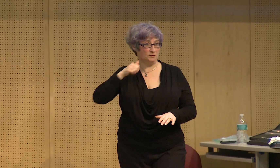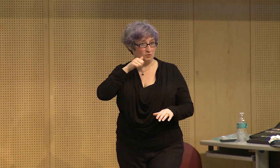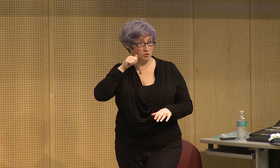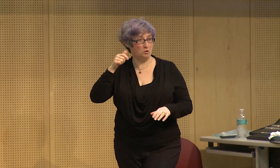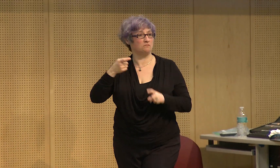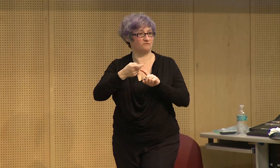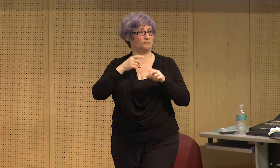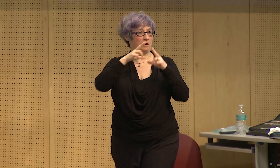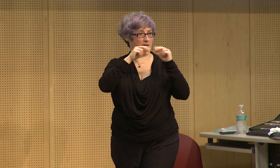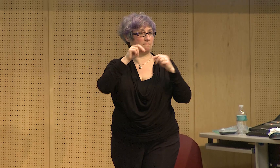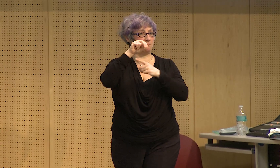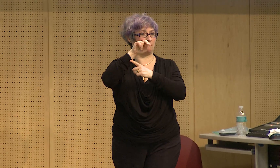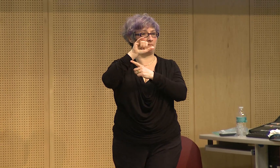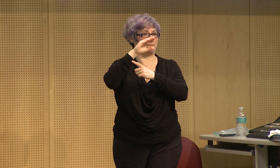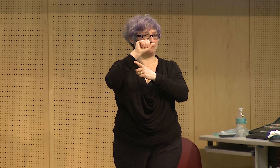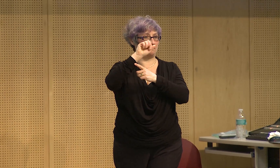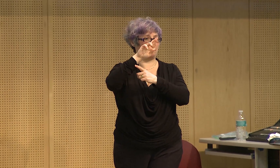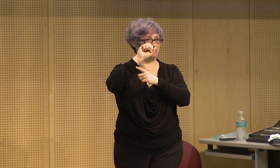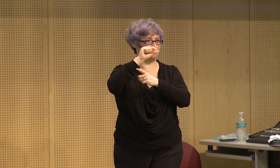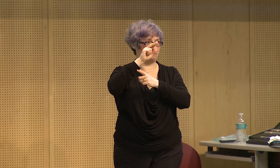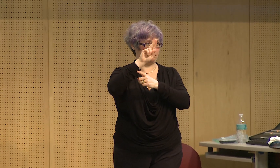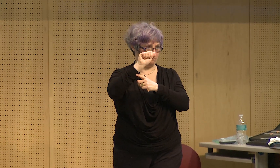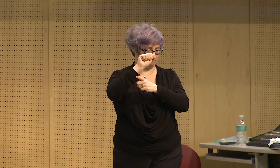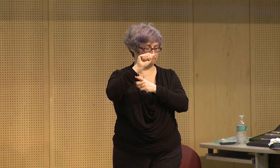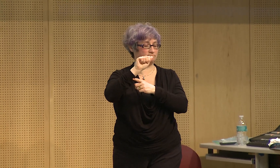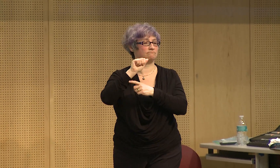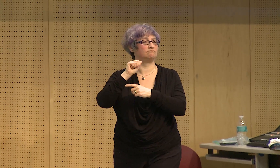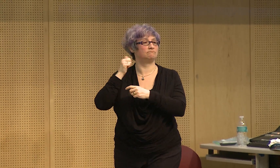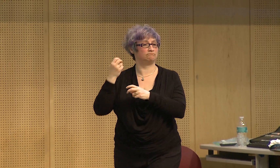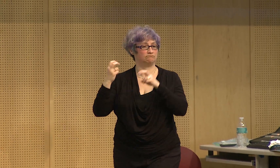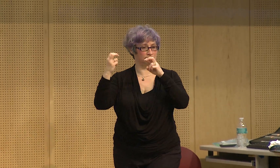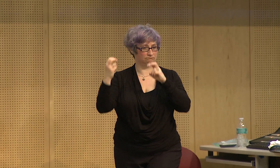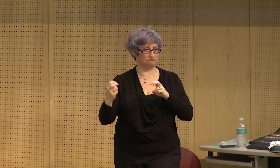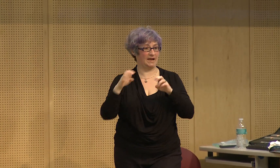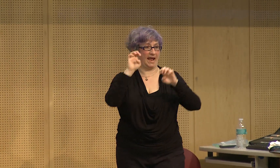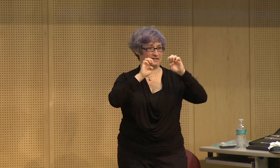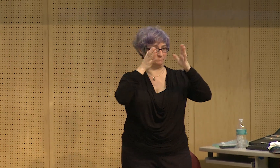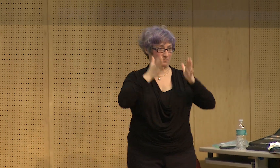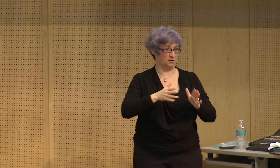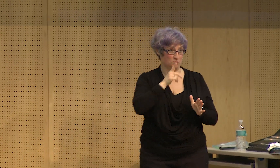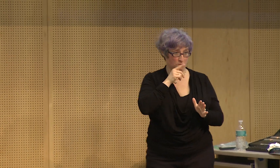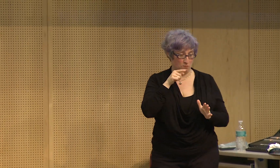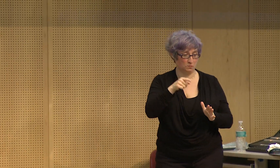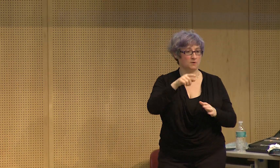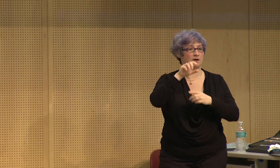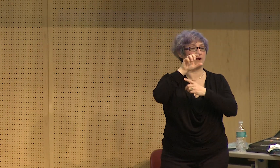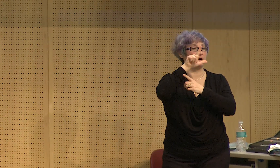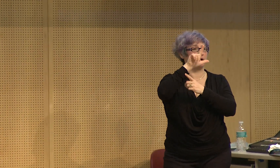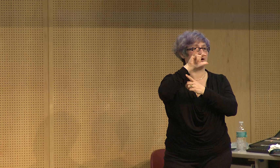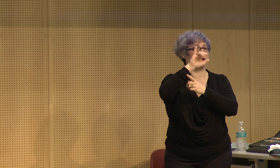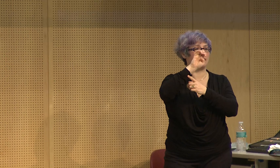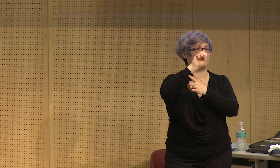and therefore, have different ways to approach mathematics. This is in Nicaragua.